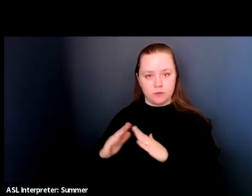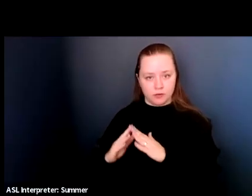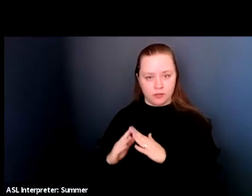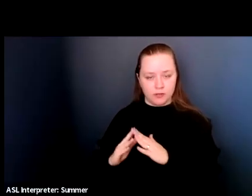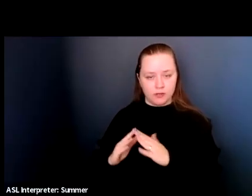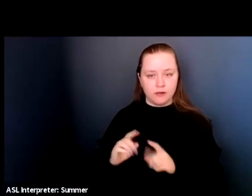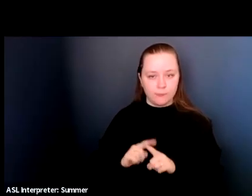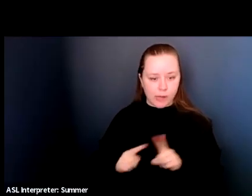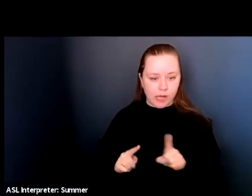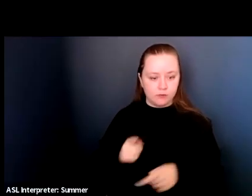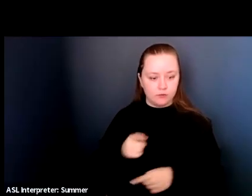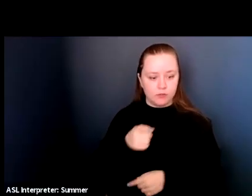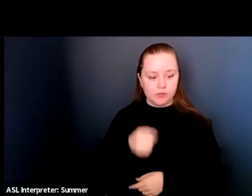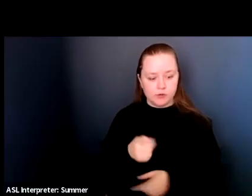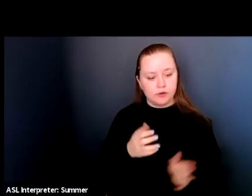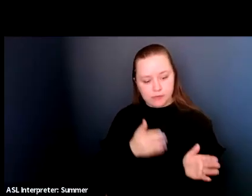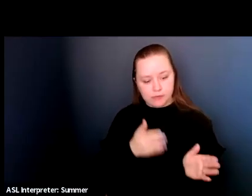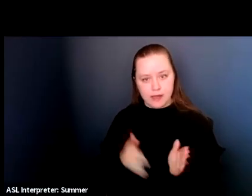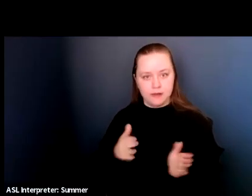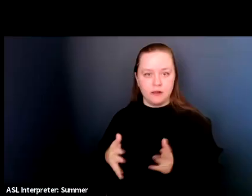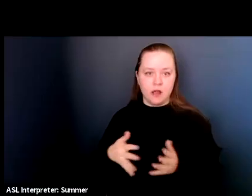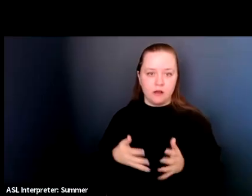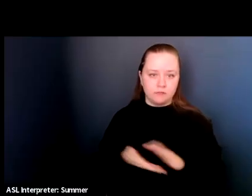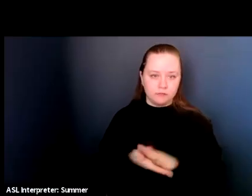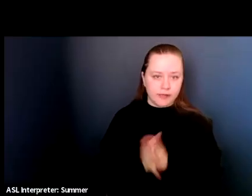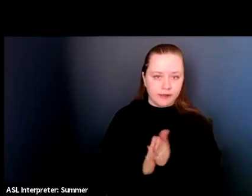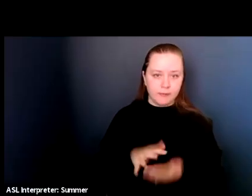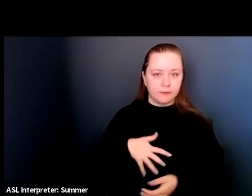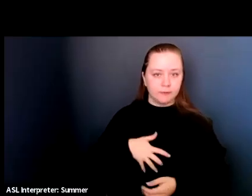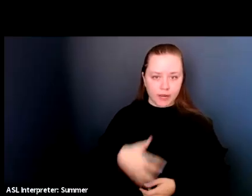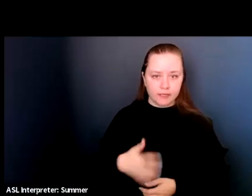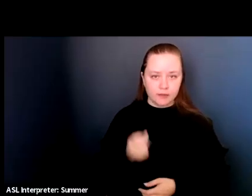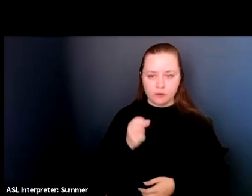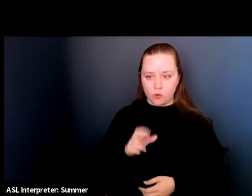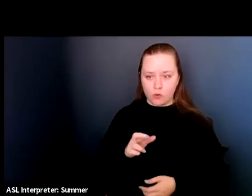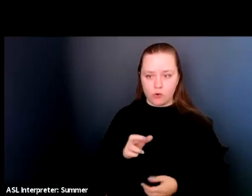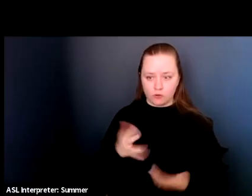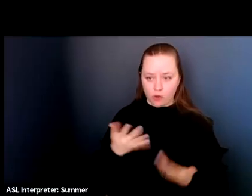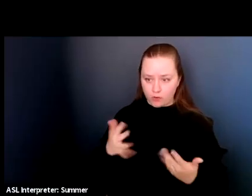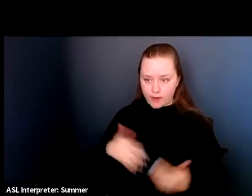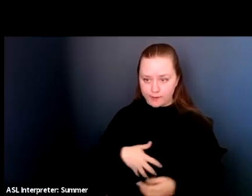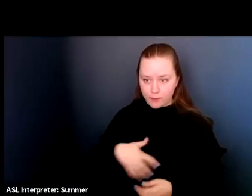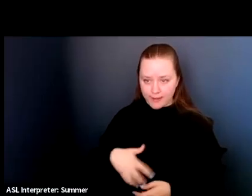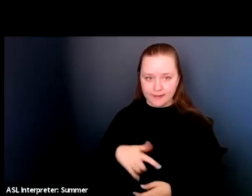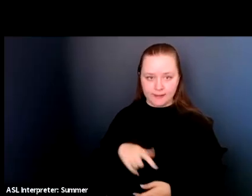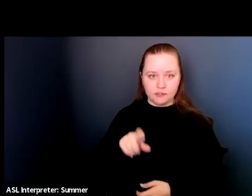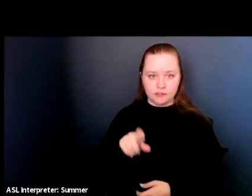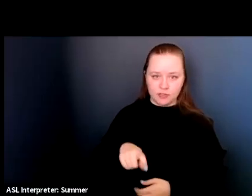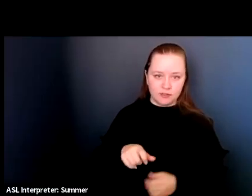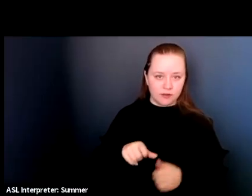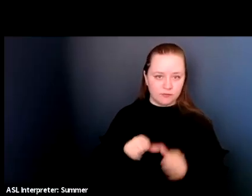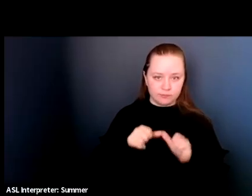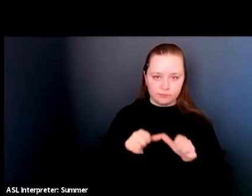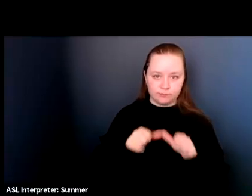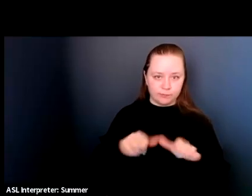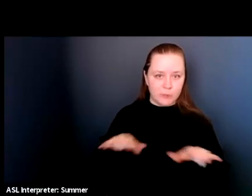planning on getting pregnant or when you're pregnant, you need to consistently do a self check or